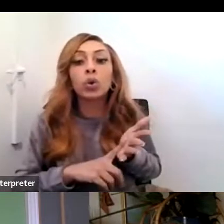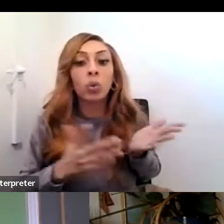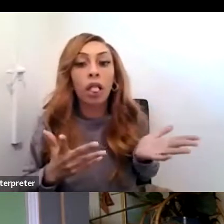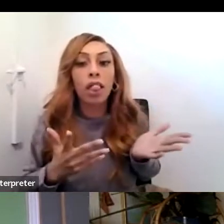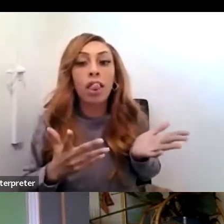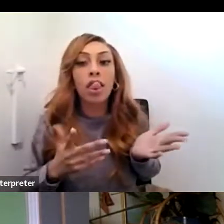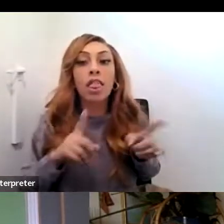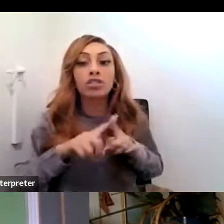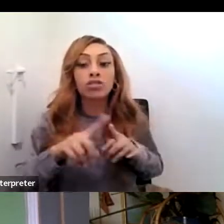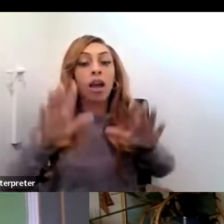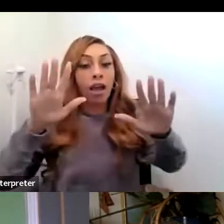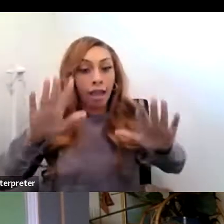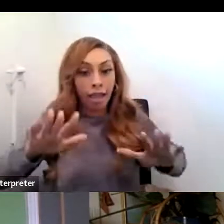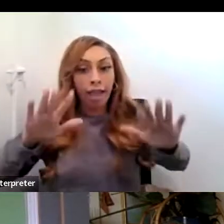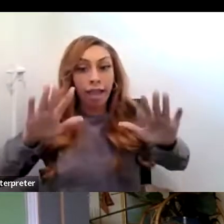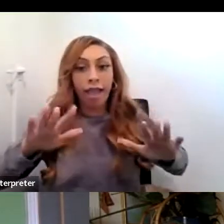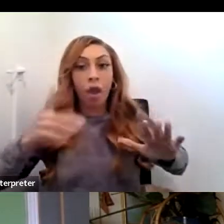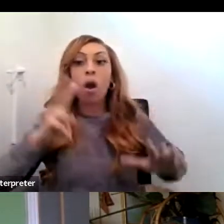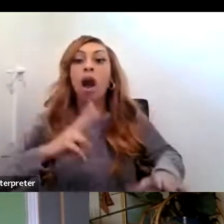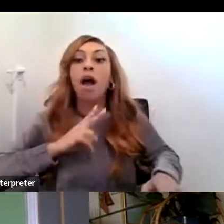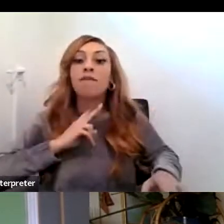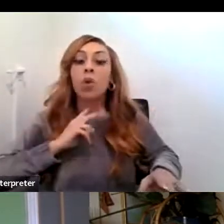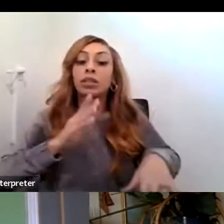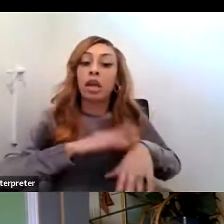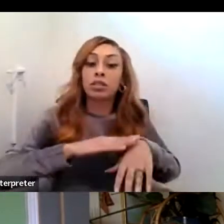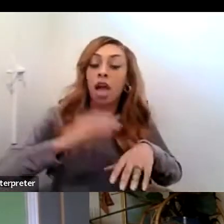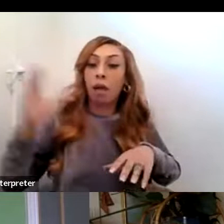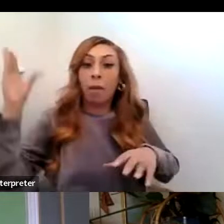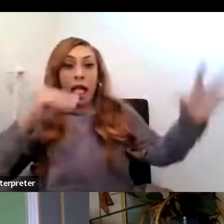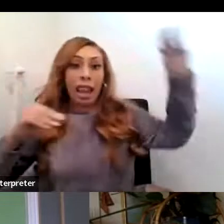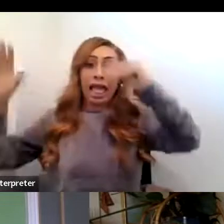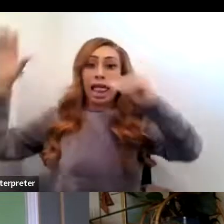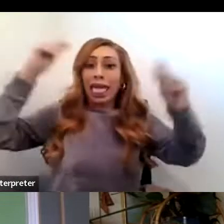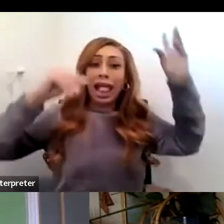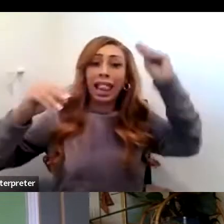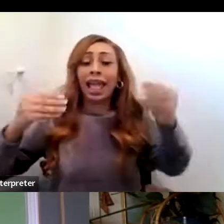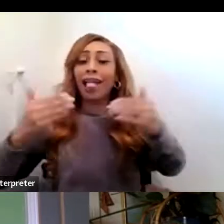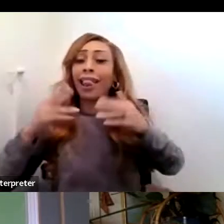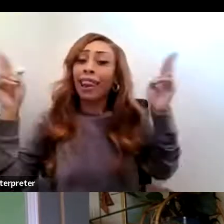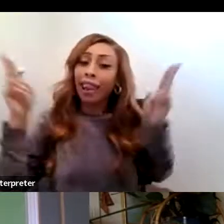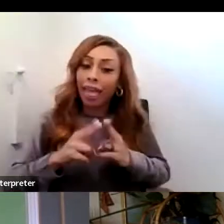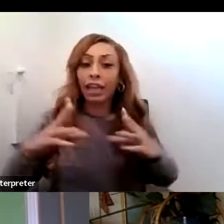but just try and just keep one voice at a time on Zoom, it makes it much less exhausting in the process.